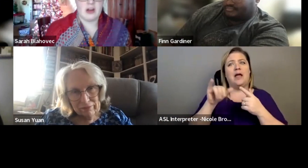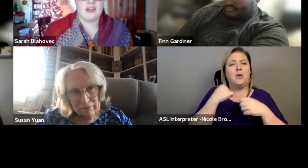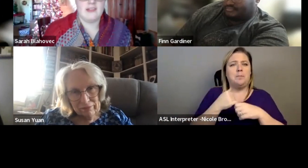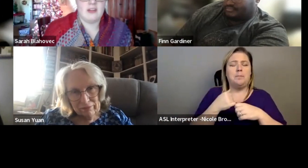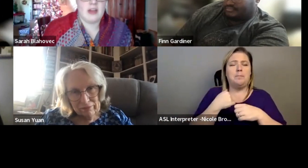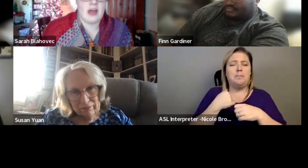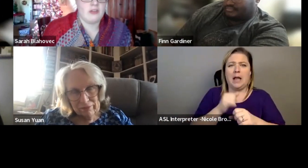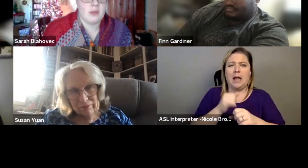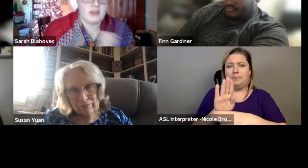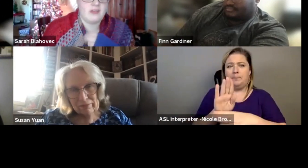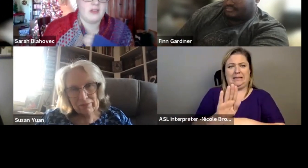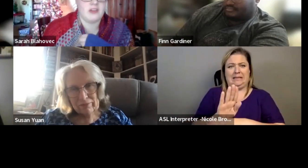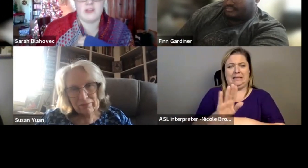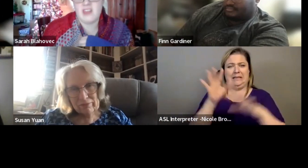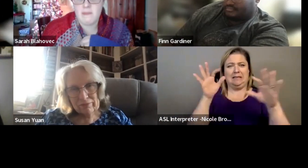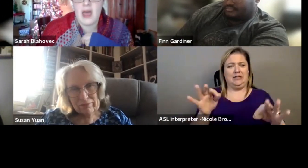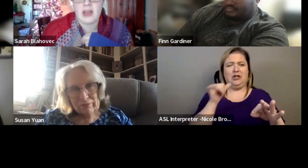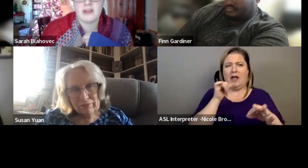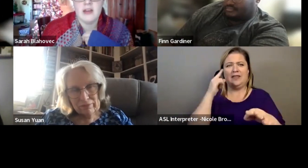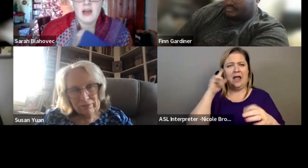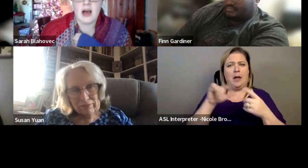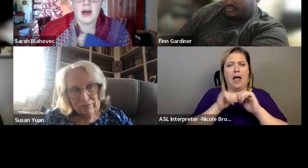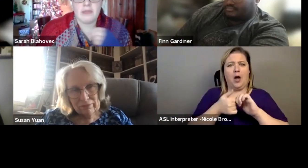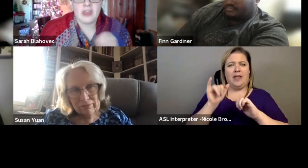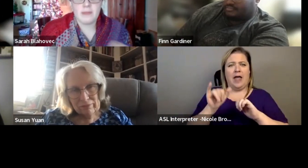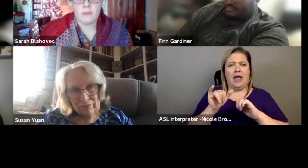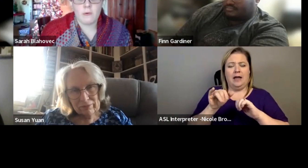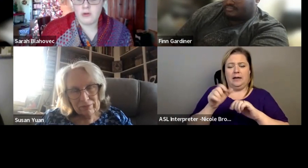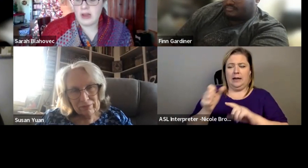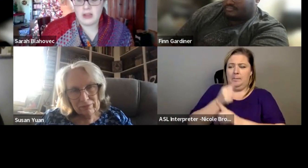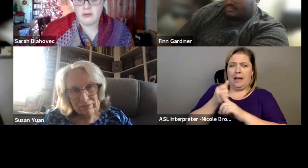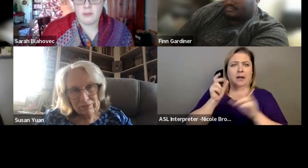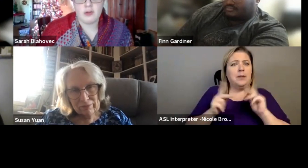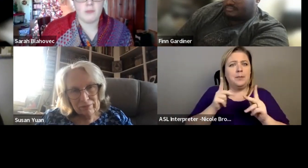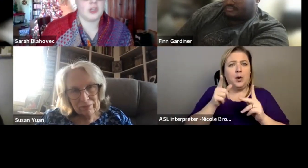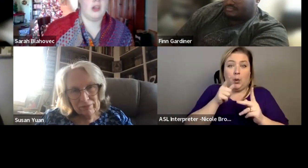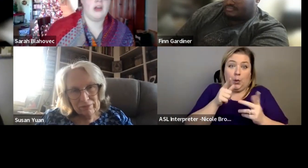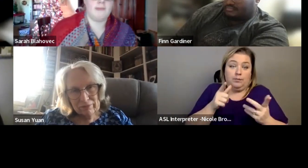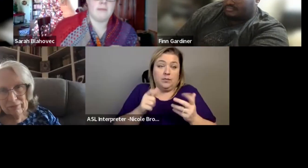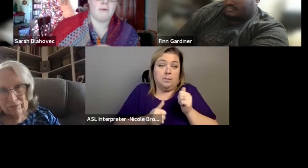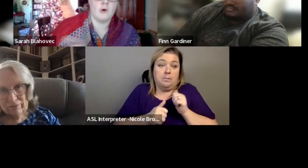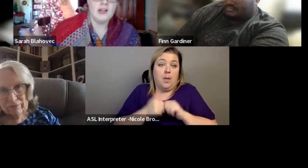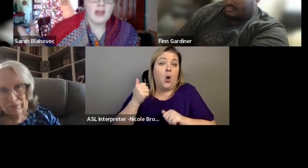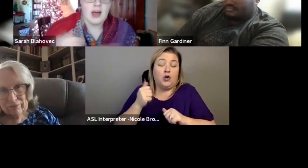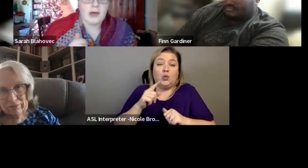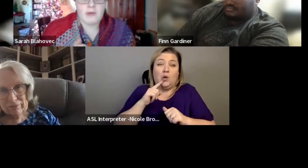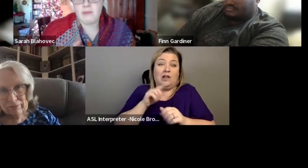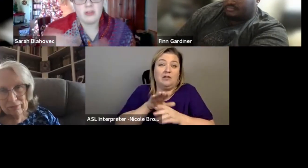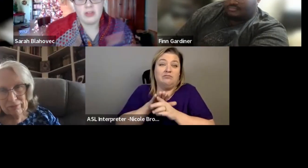and not considering how those business decisions impact the people, you know, the most marginalized people, whether